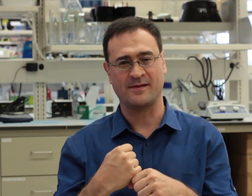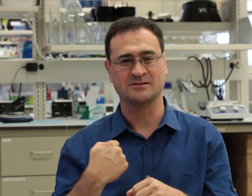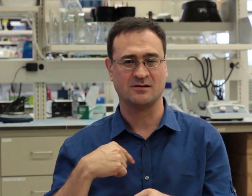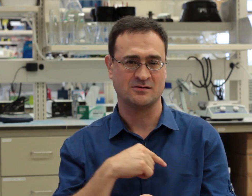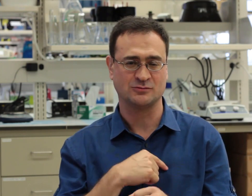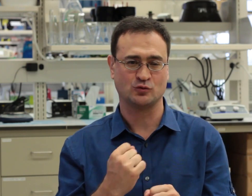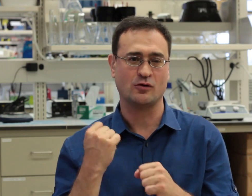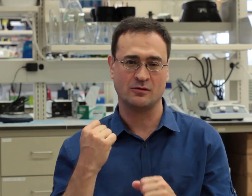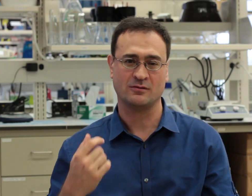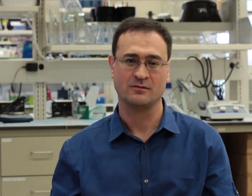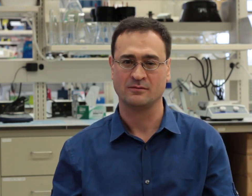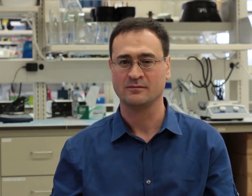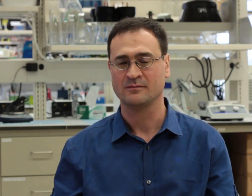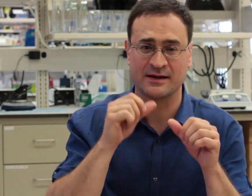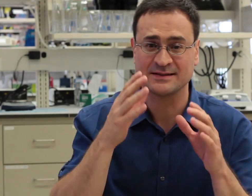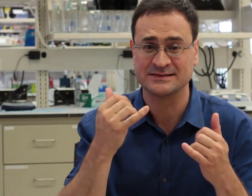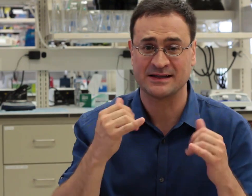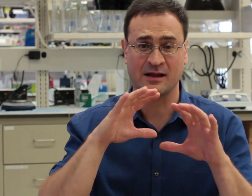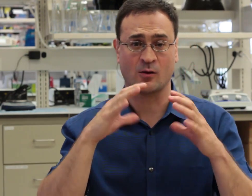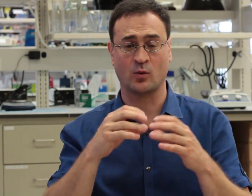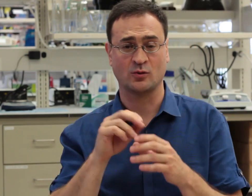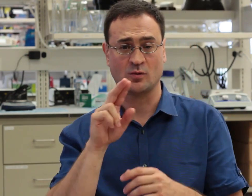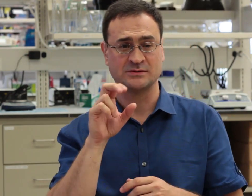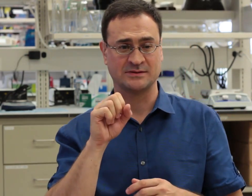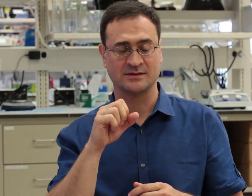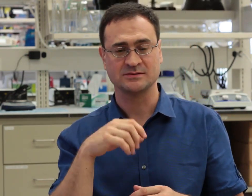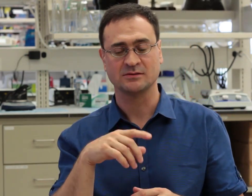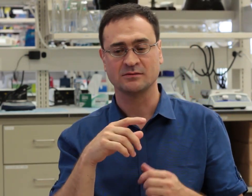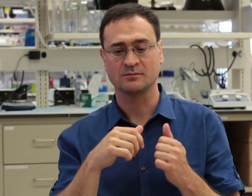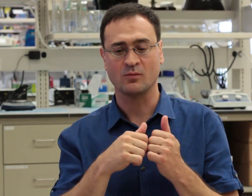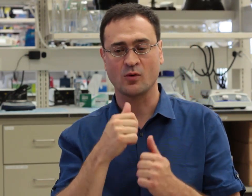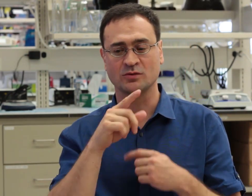Because that diversity is what has made us stronger. If you look at who scientists are today in the U.S.,